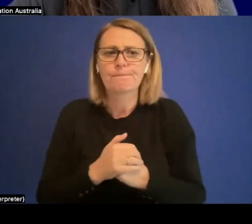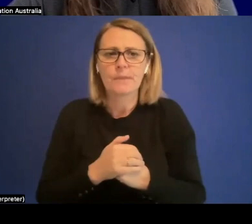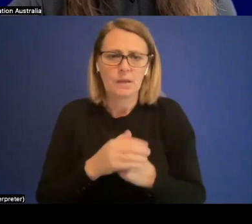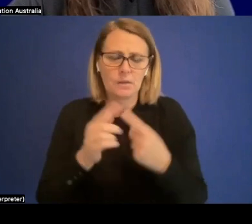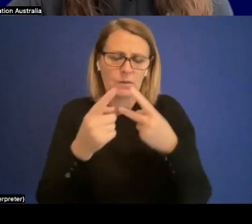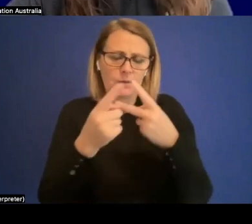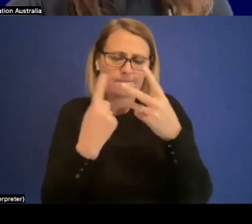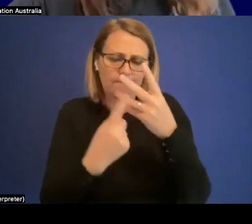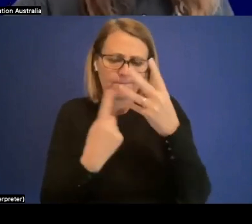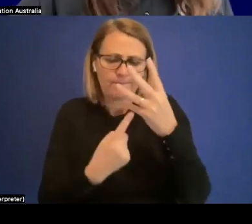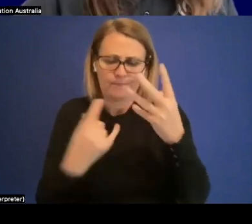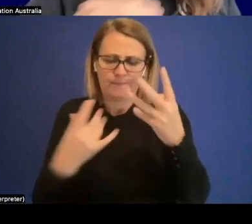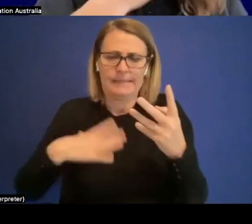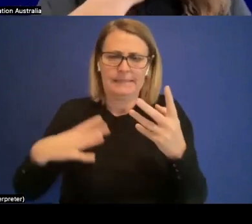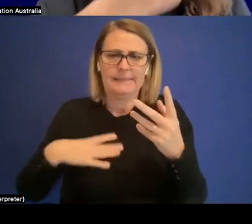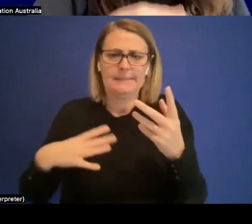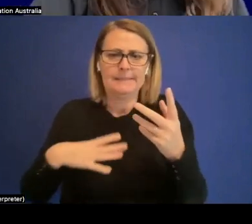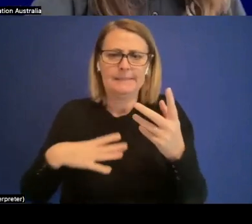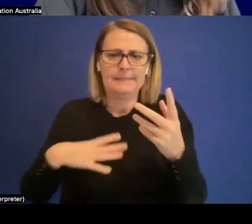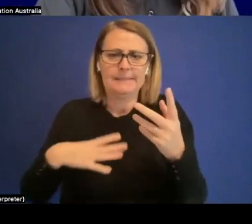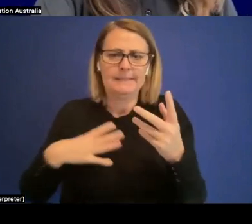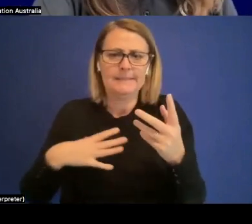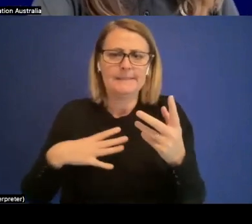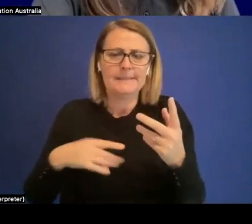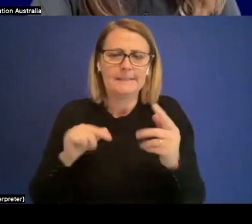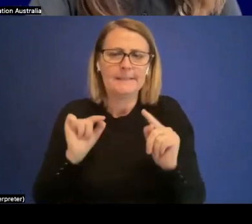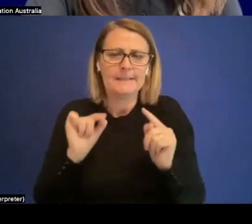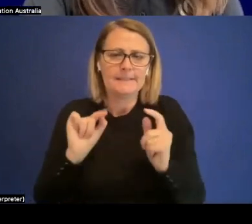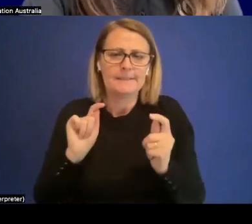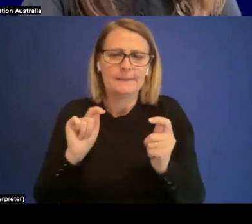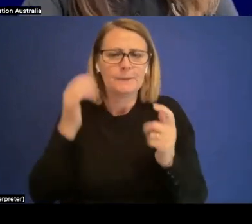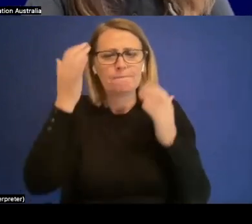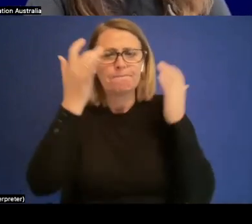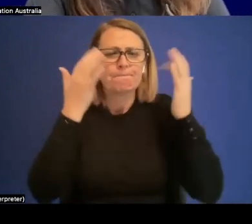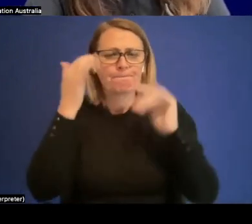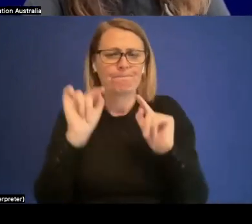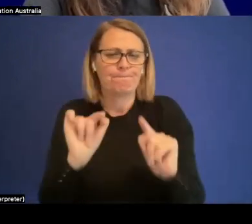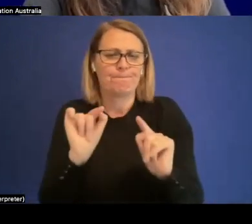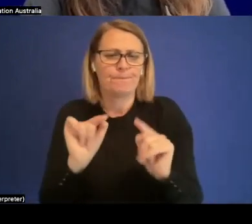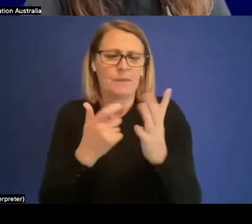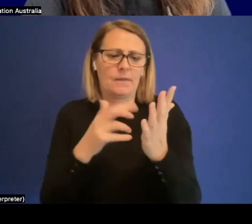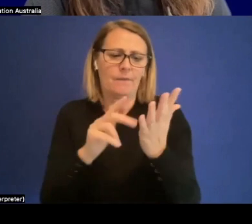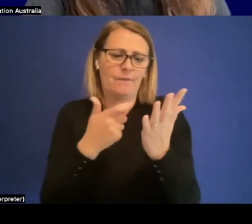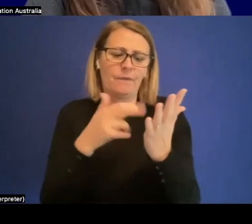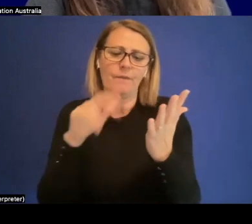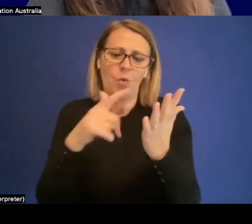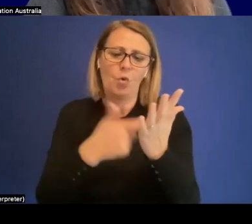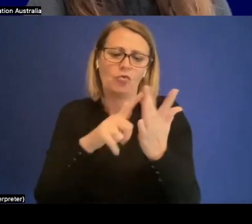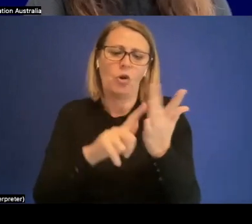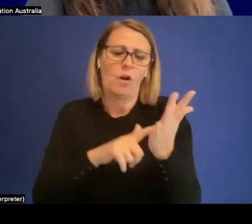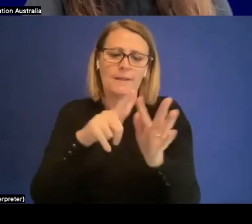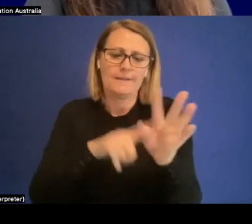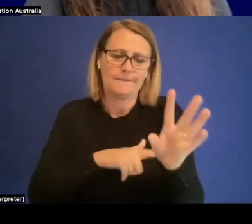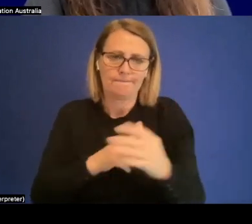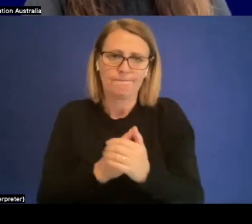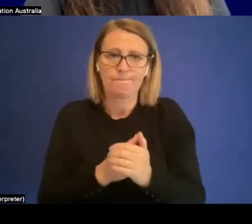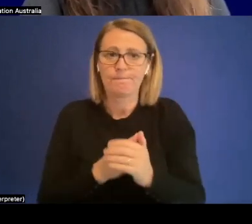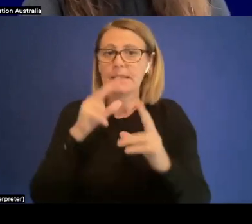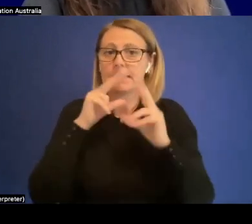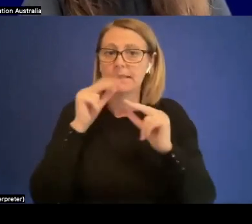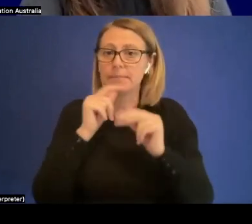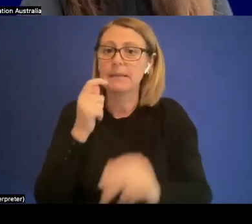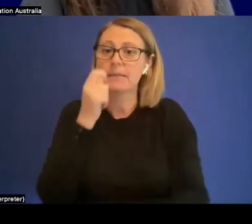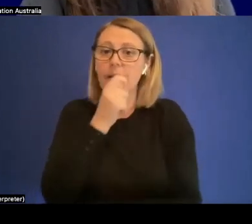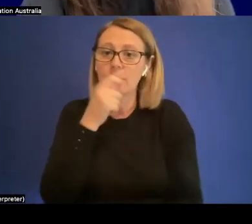that needed to be I guess thought about, so there is a speech pathologist involved because that was